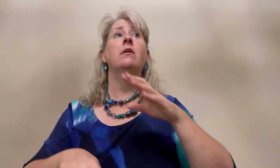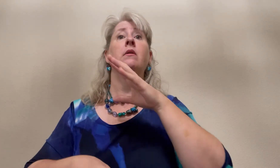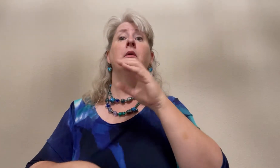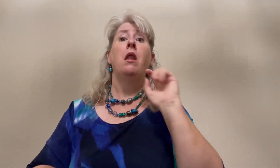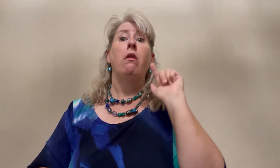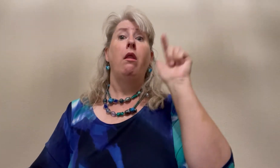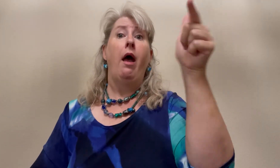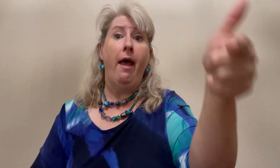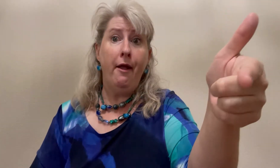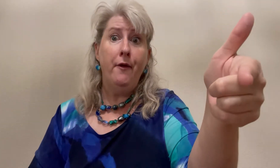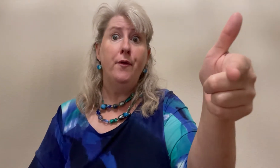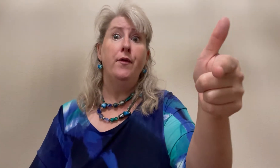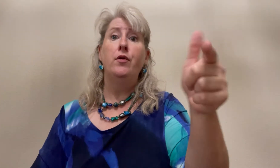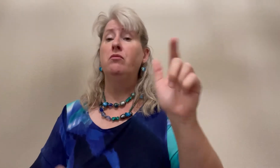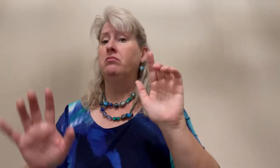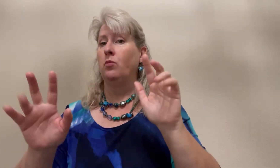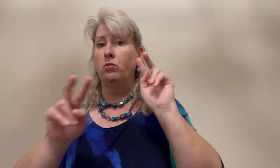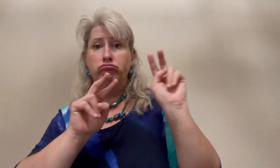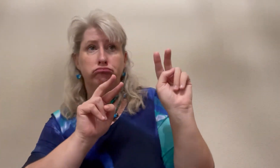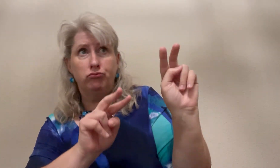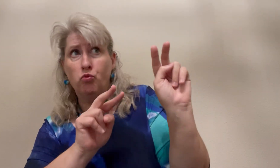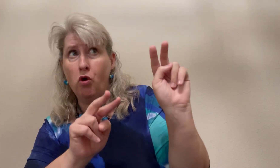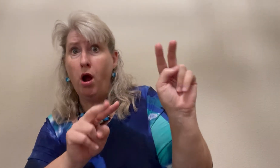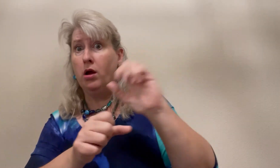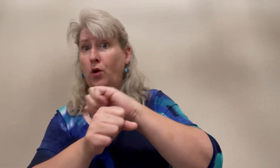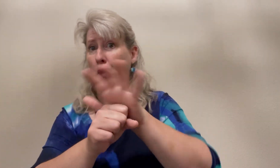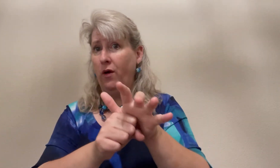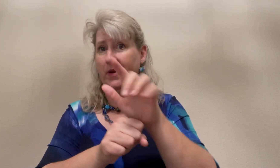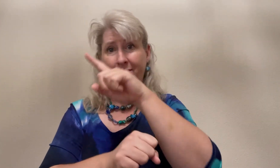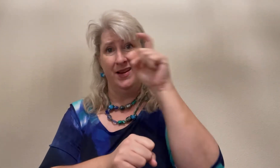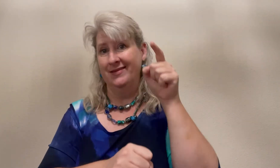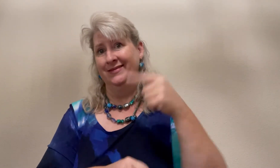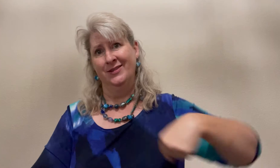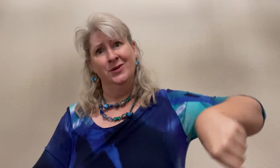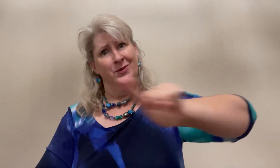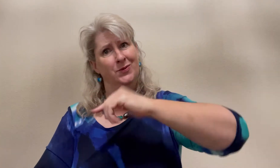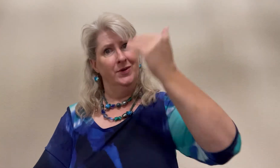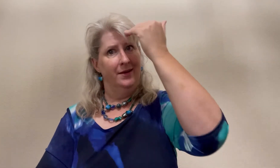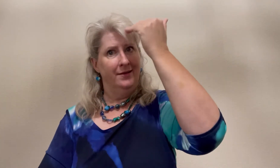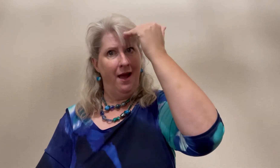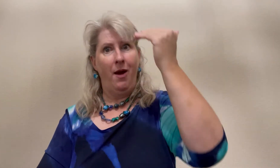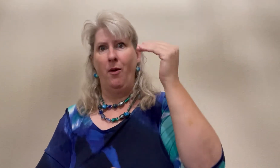Later, as we continue to monitor the COVID-19 situation, because we know people are